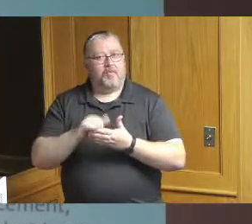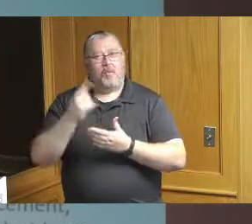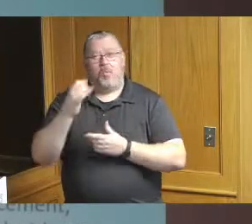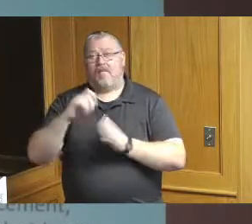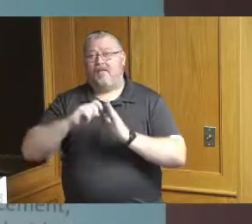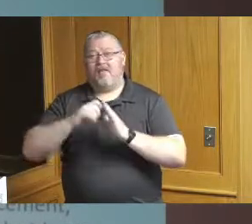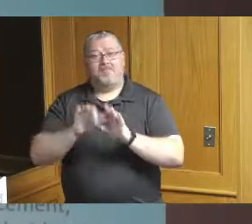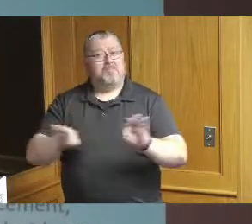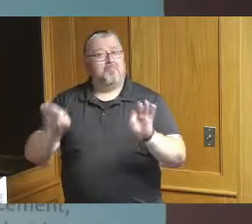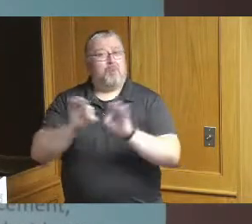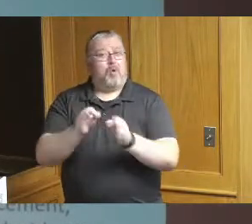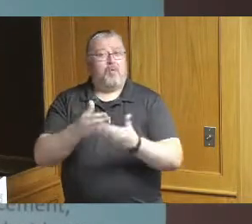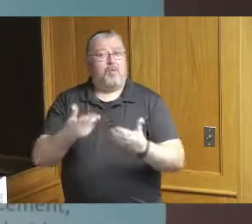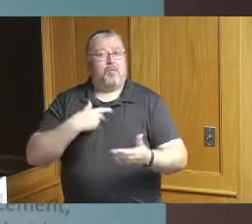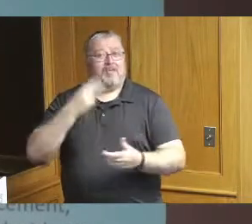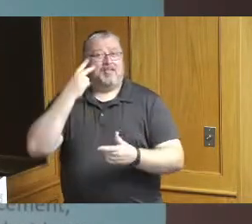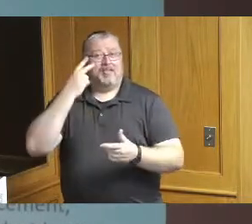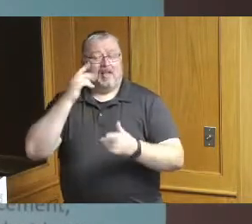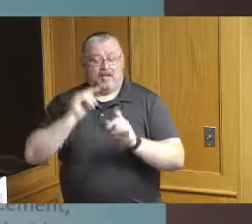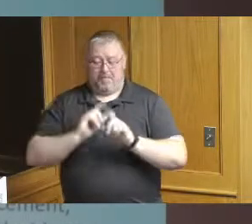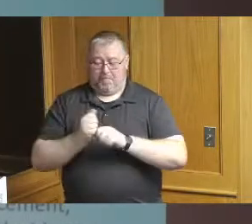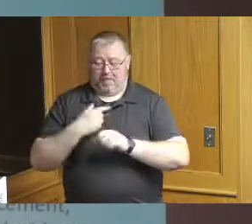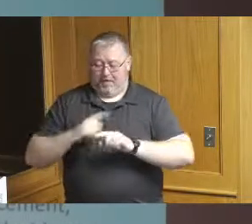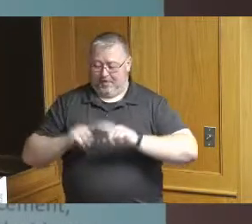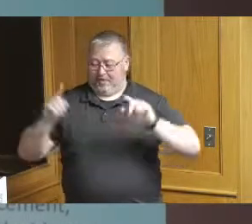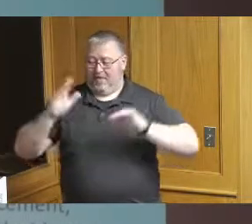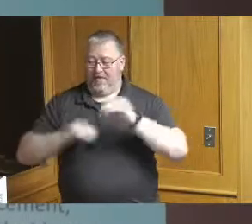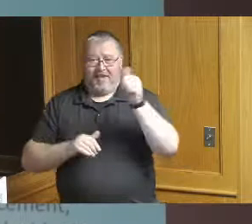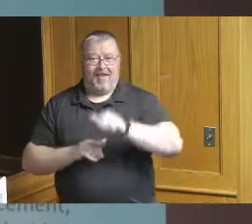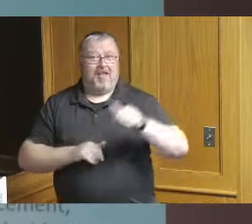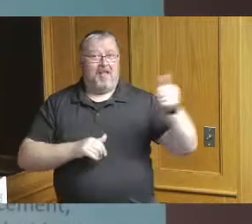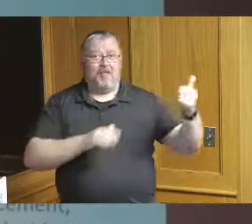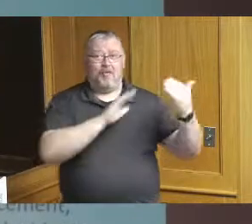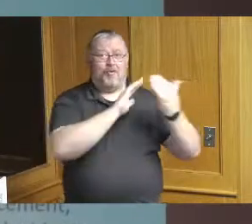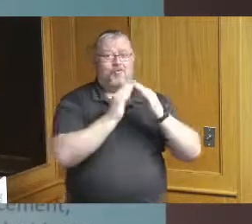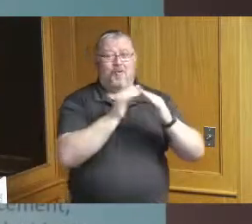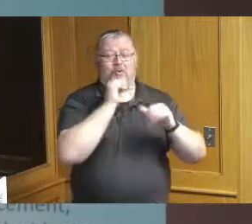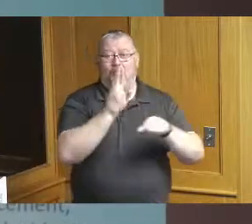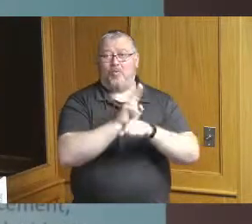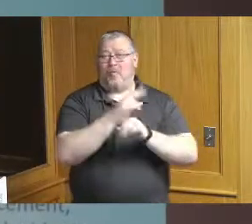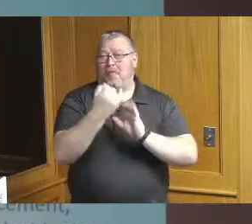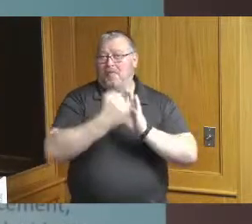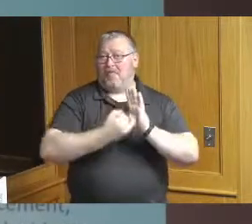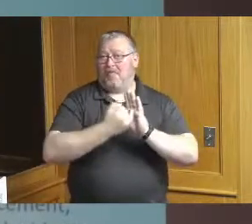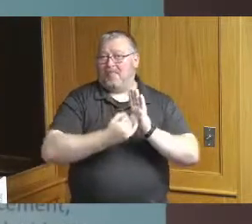things that differentiates us from any other you know community that does mapping is that